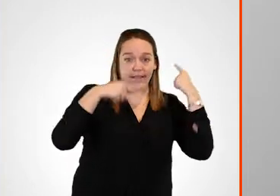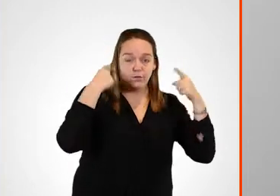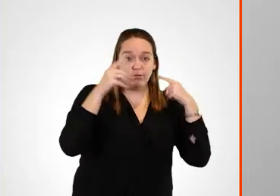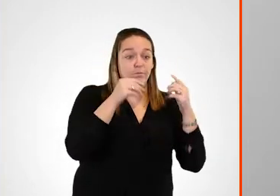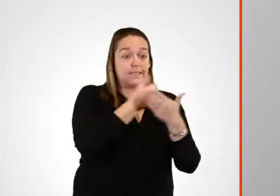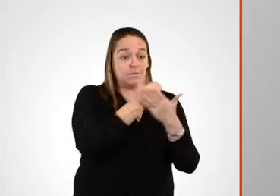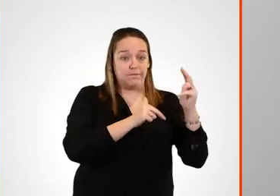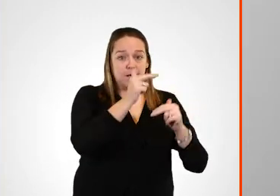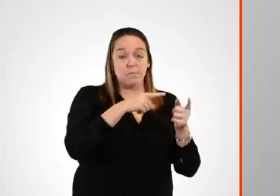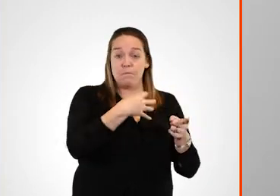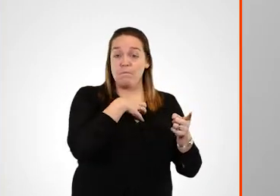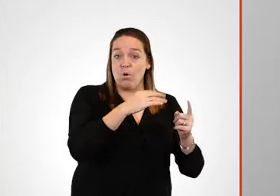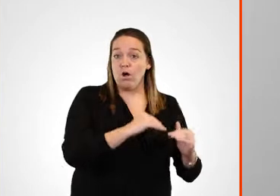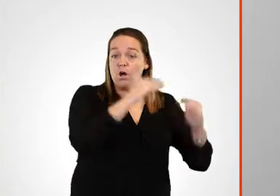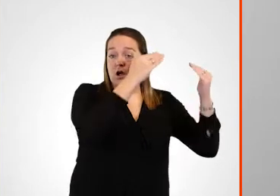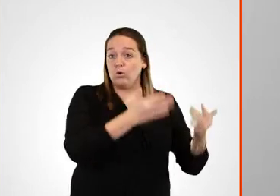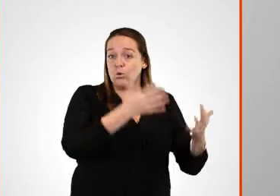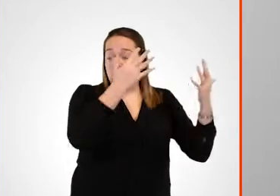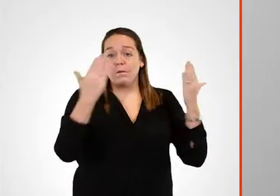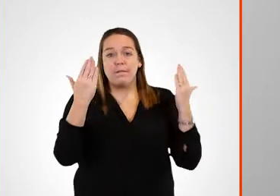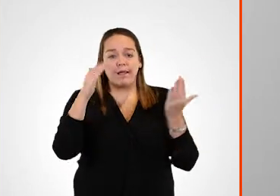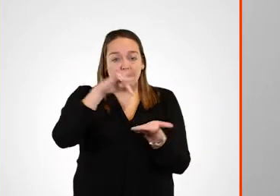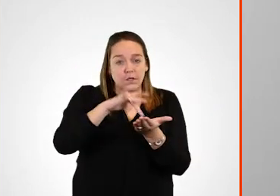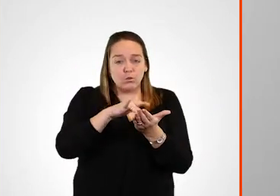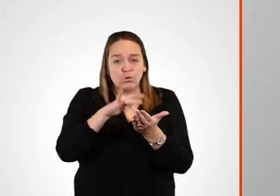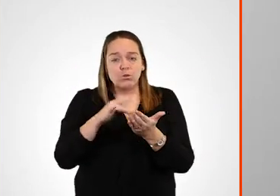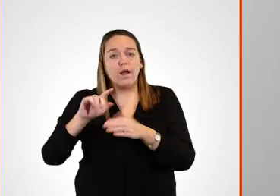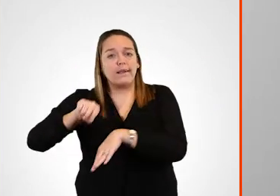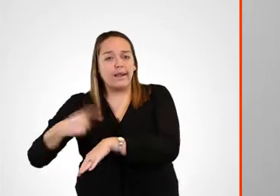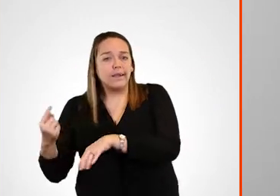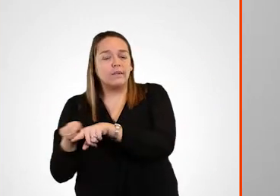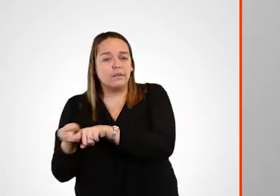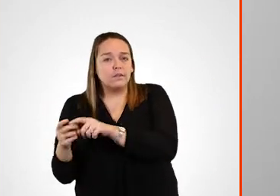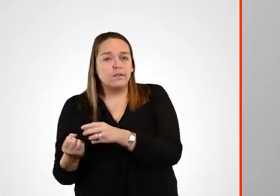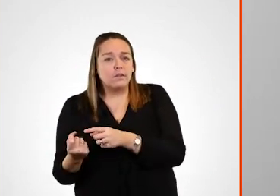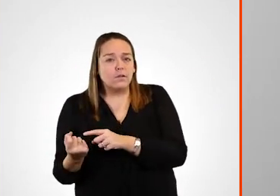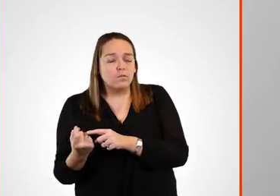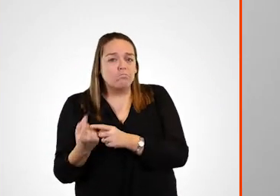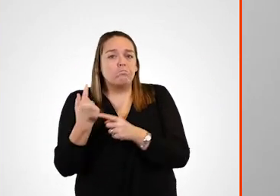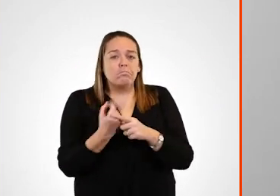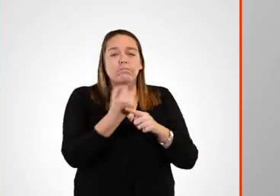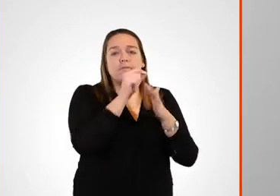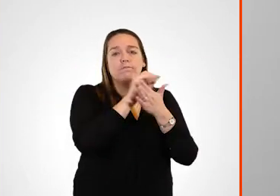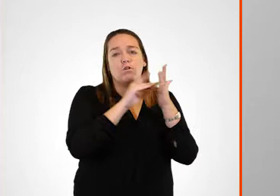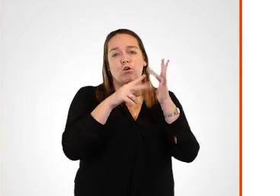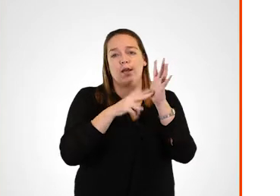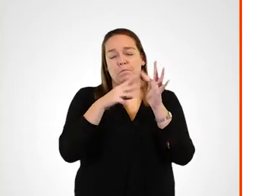have higher scores than the middle emerging and late emerging phonemes.